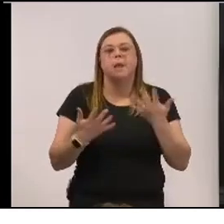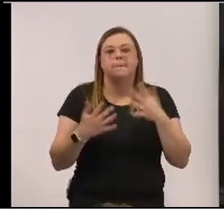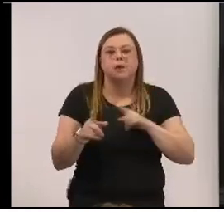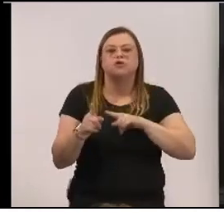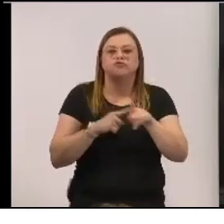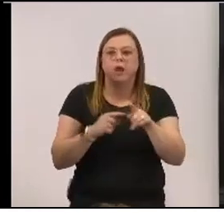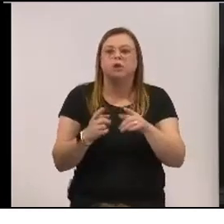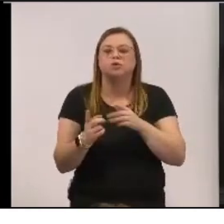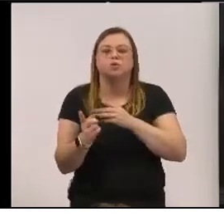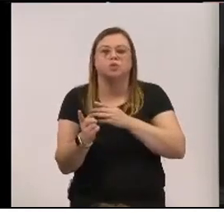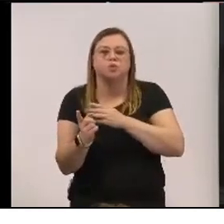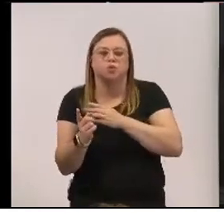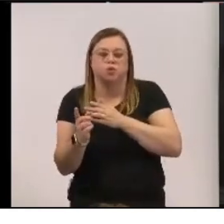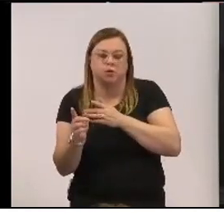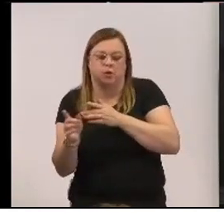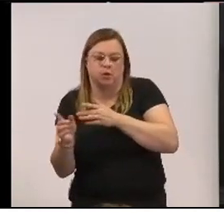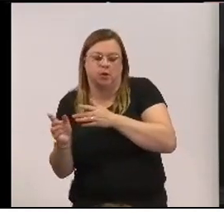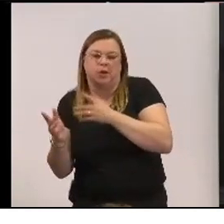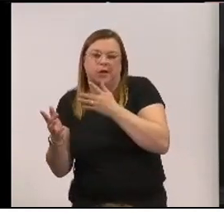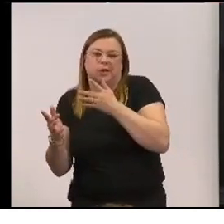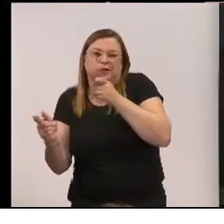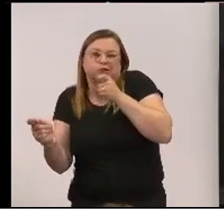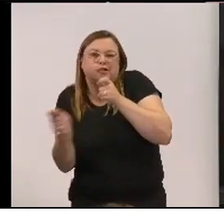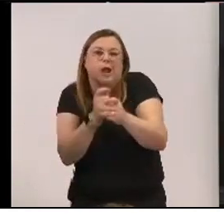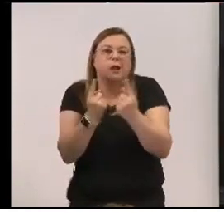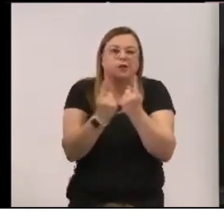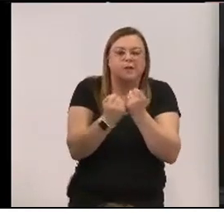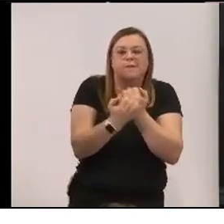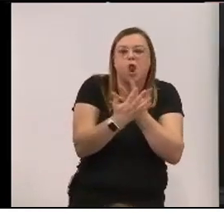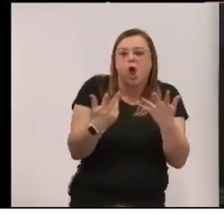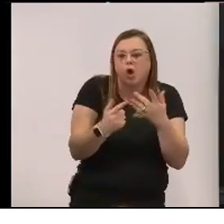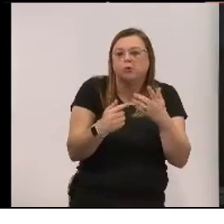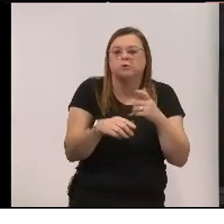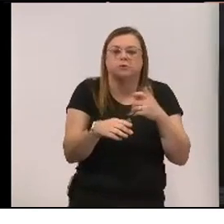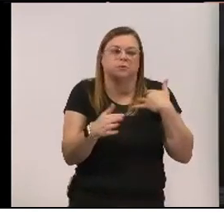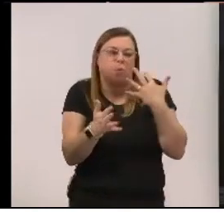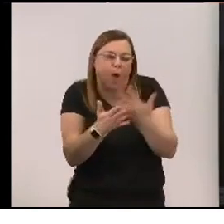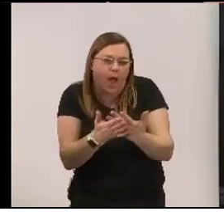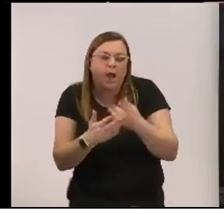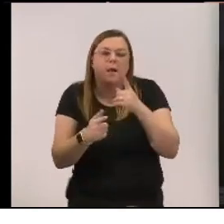left for a long time. Yeah, maybe all directions is a good way to put that.